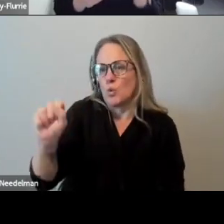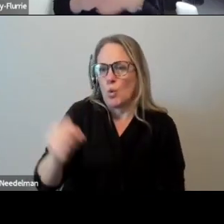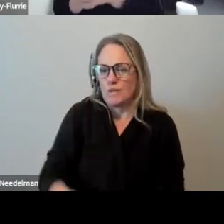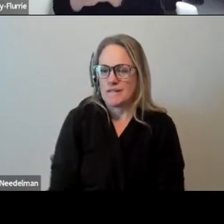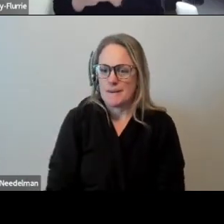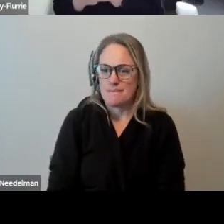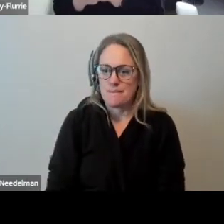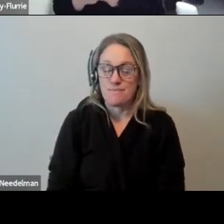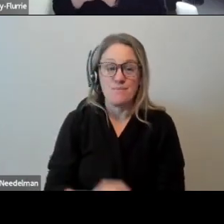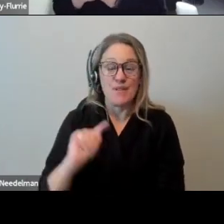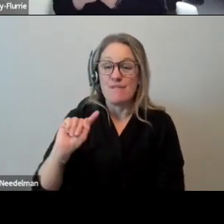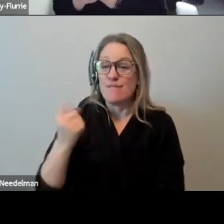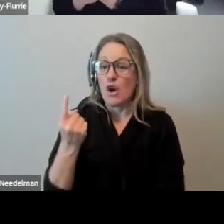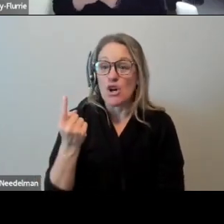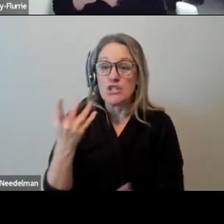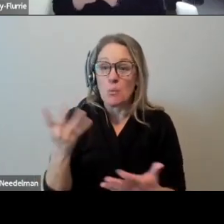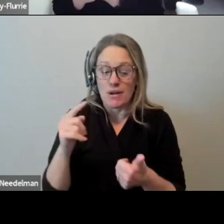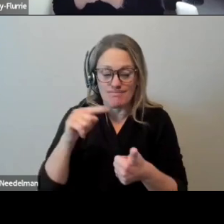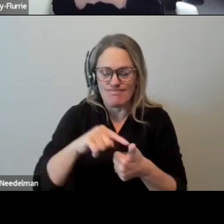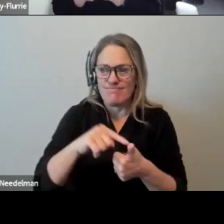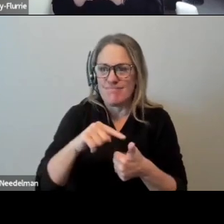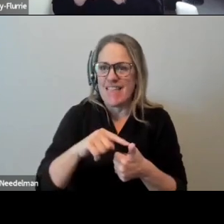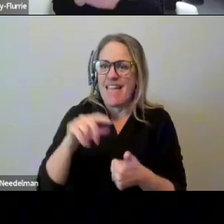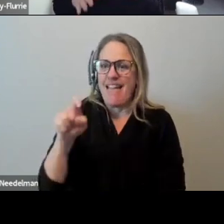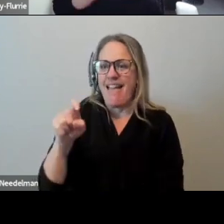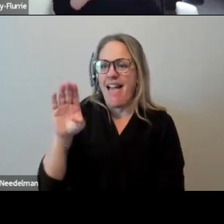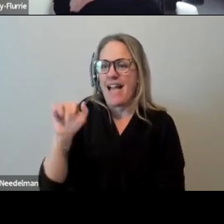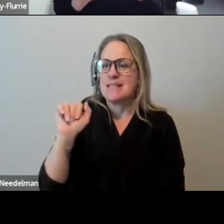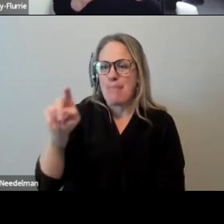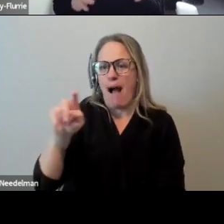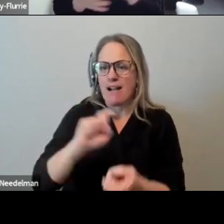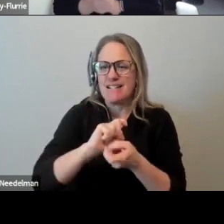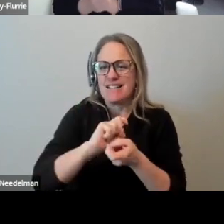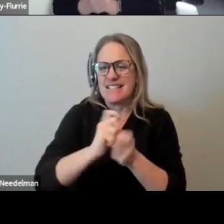Our first one was the Xbox adaptive controller and here's the little backstory.